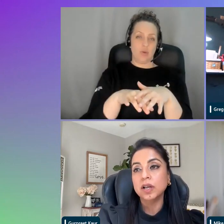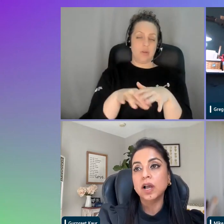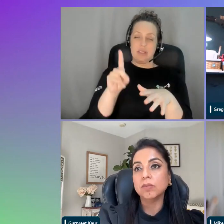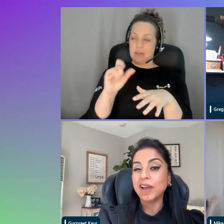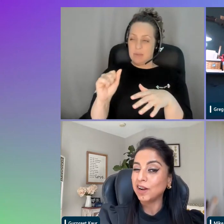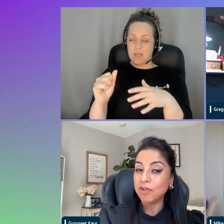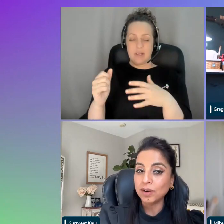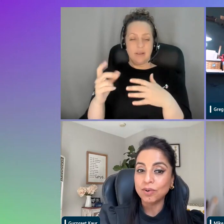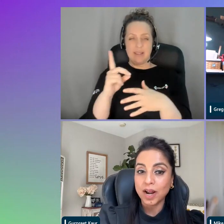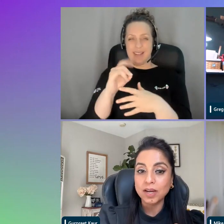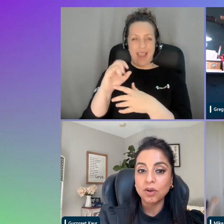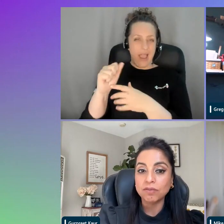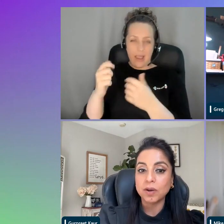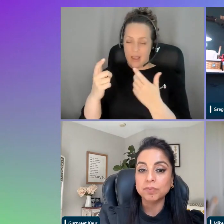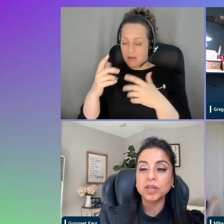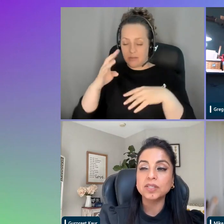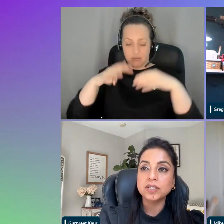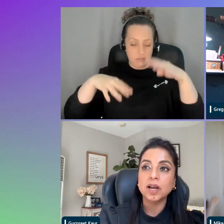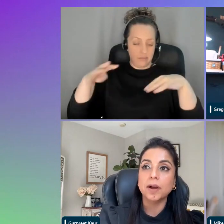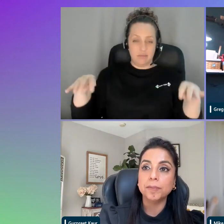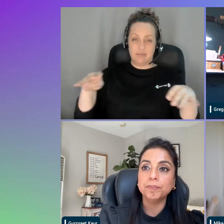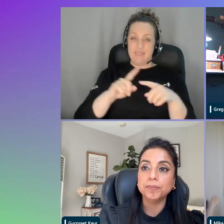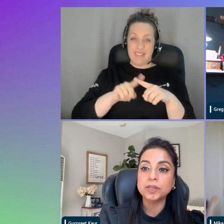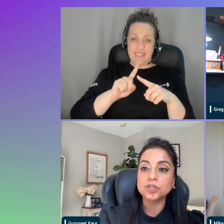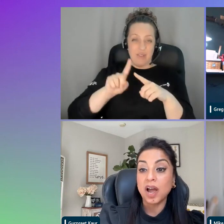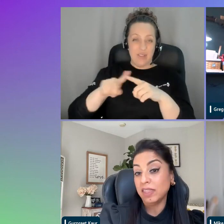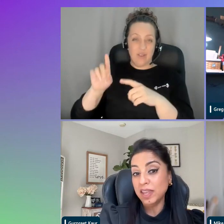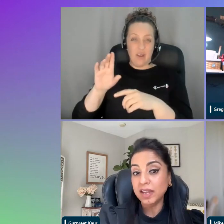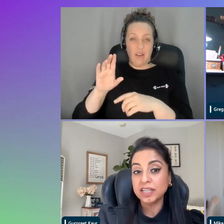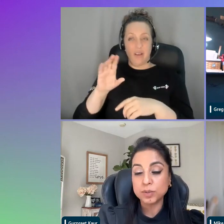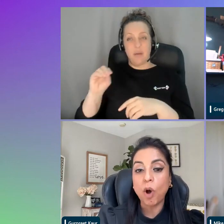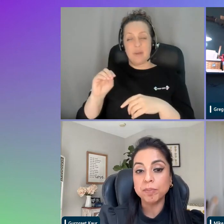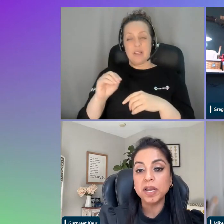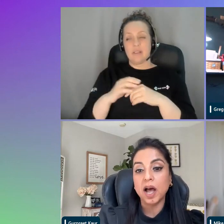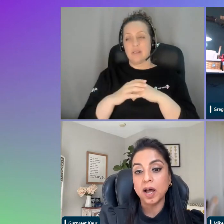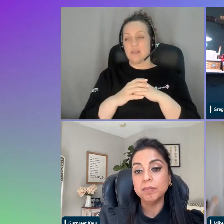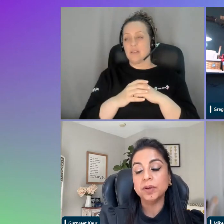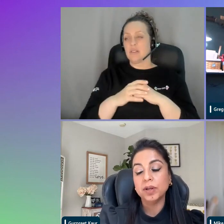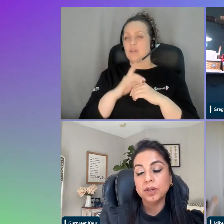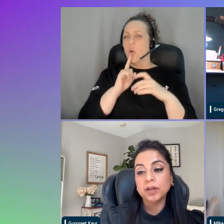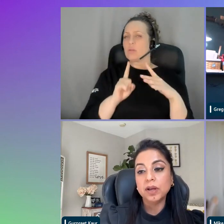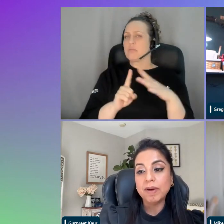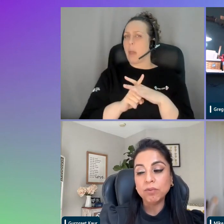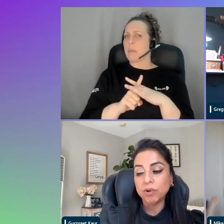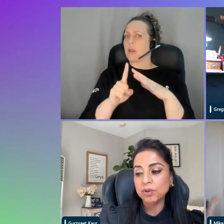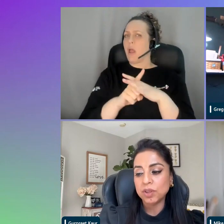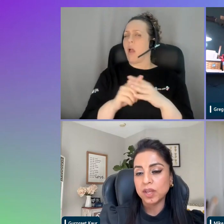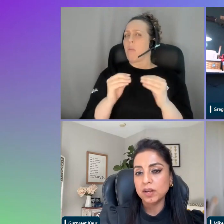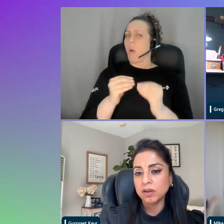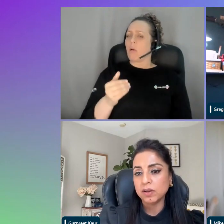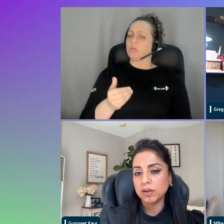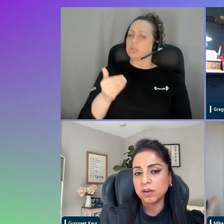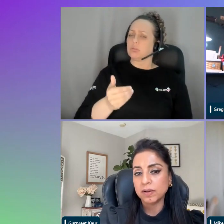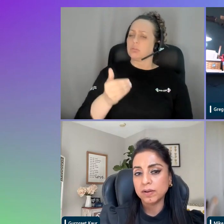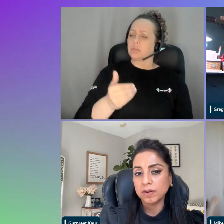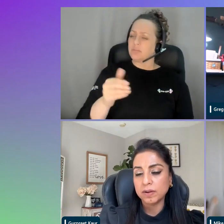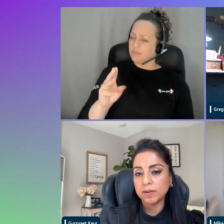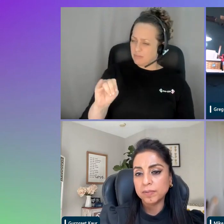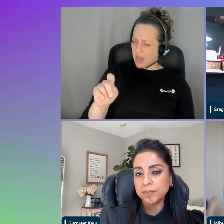Um, at a wide variety of companies, um, so I think it's popping up. Mike, what do you think?